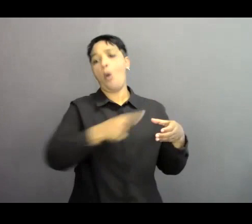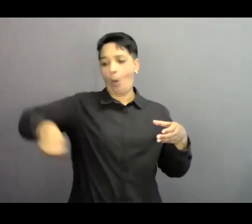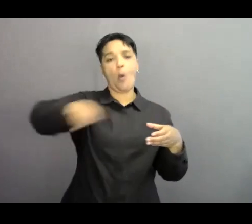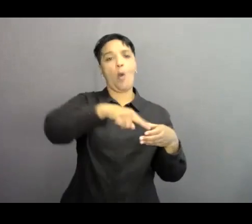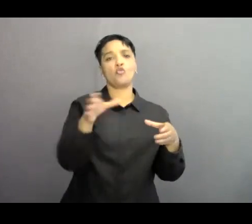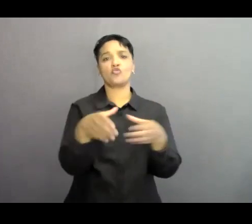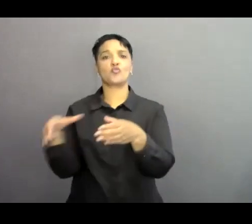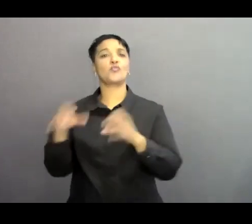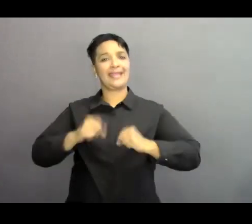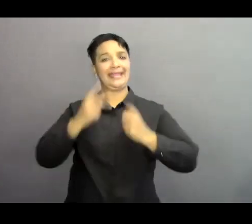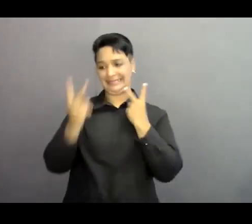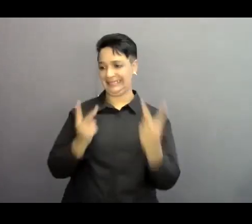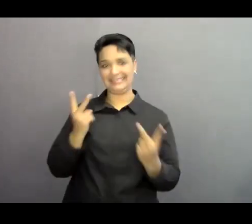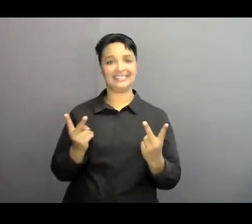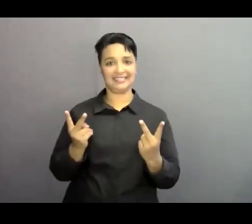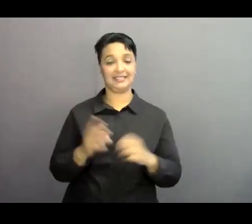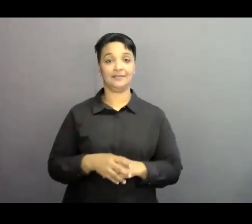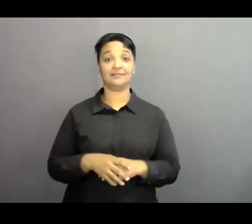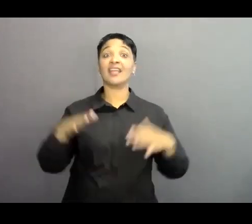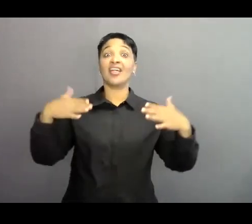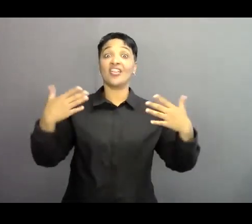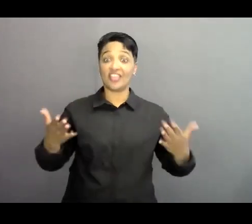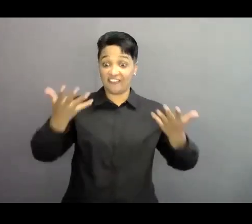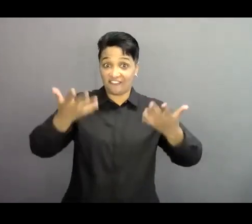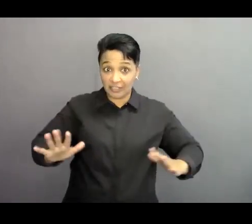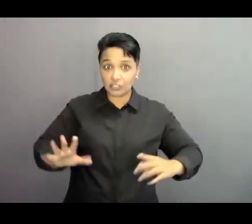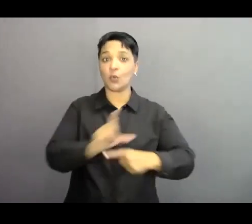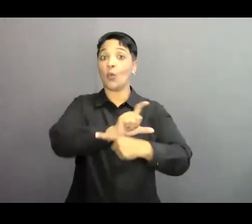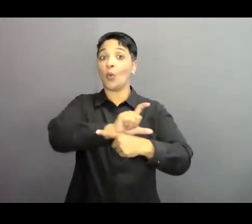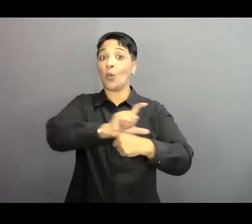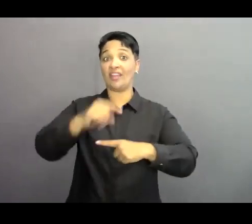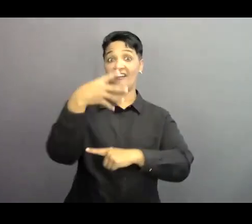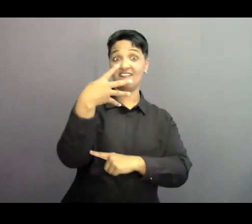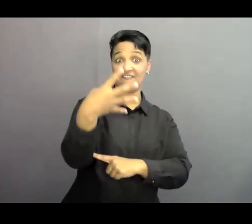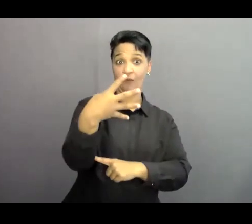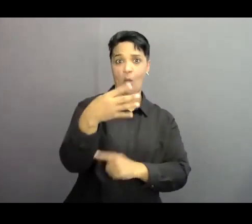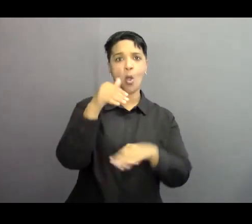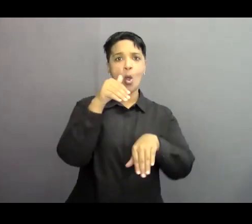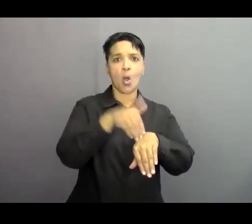So week 4 is your time to reflect on the comments that you have received for your section,